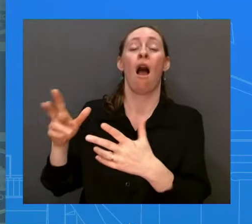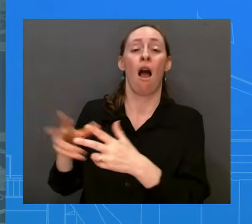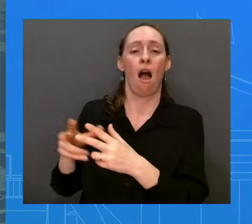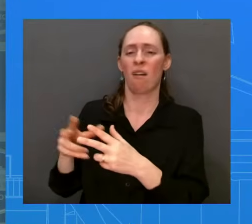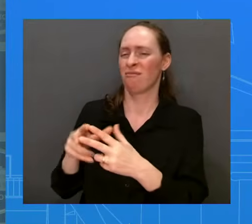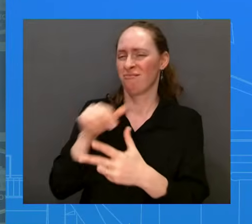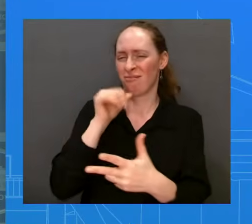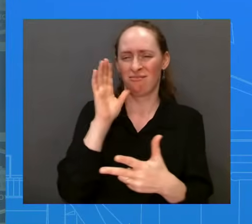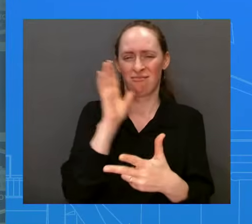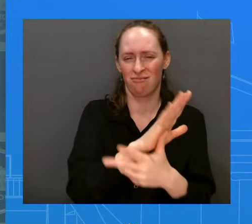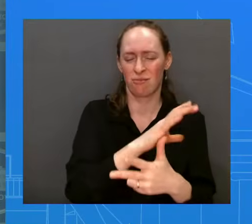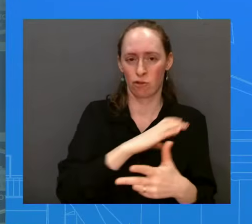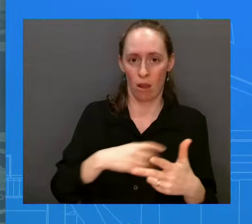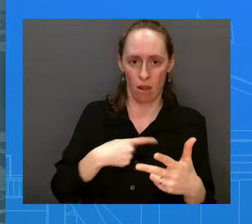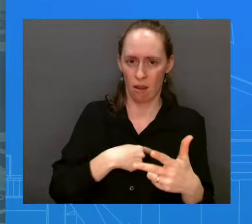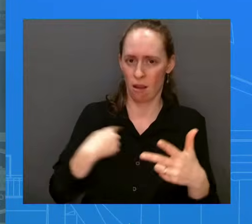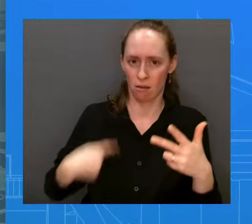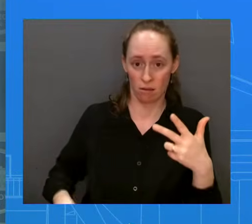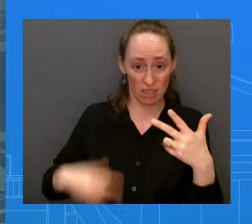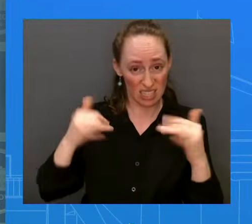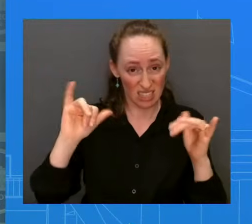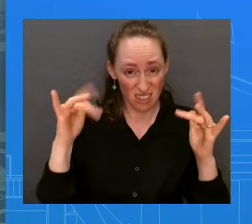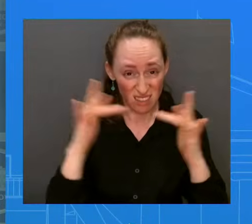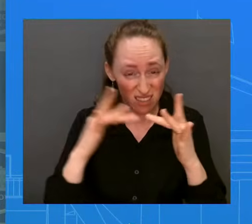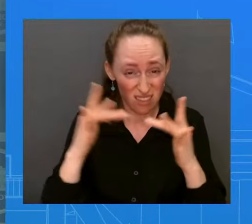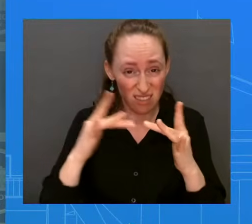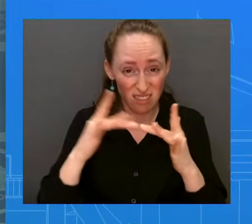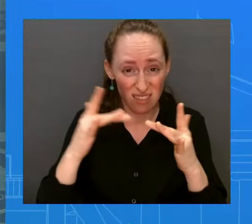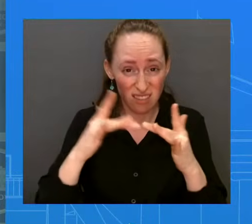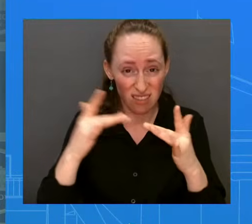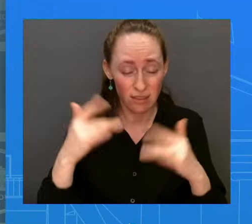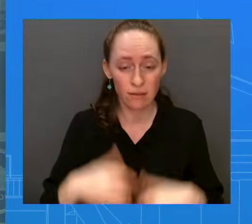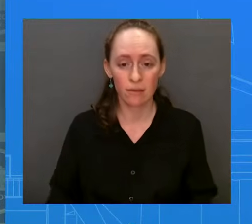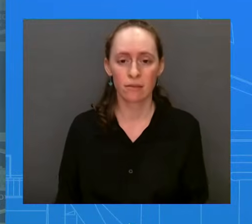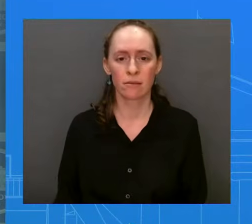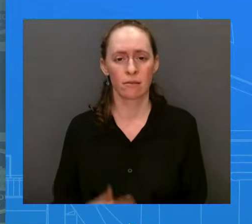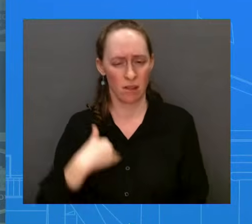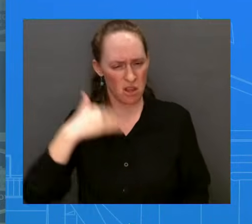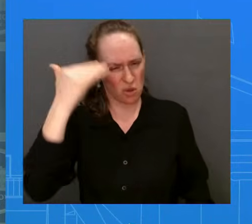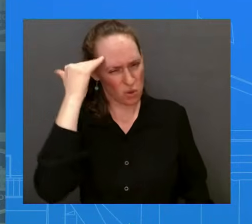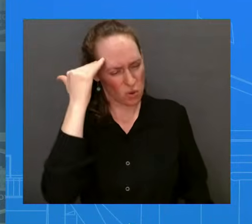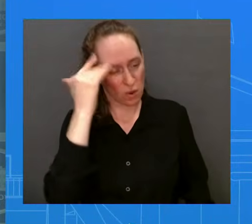They admitted it. They claimed it was a weather balloon. We know it's not. These three, we don't have attribution for right now.